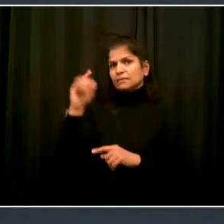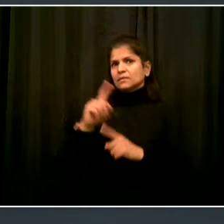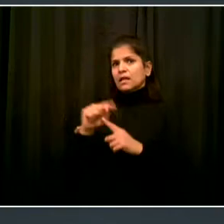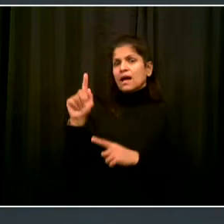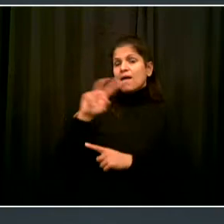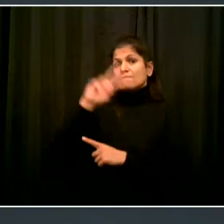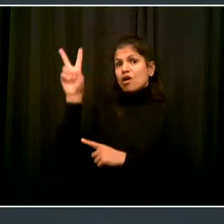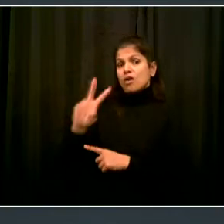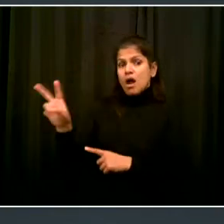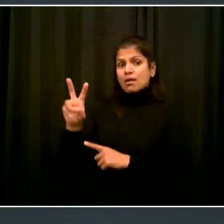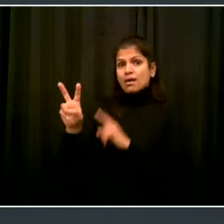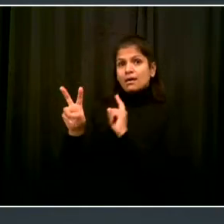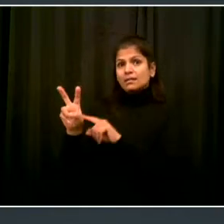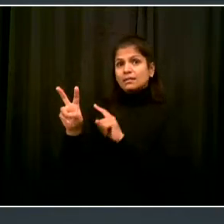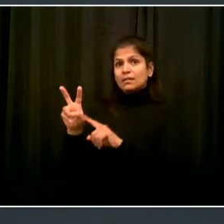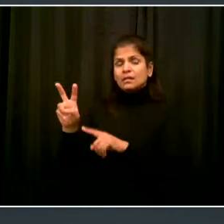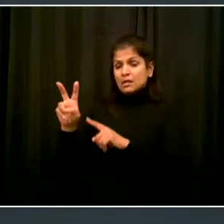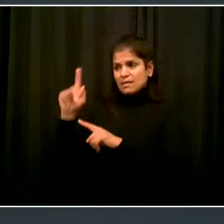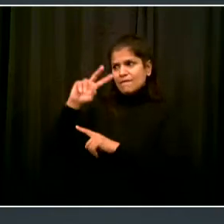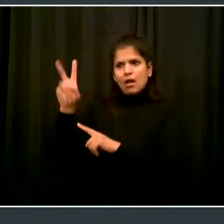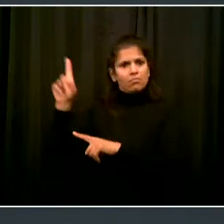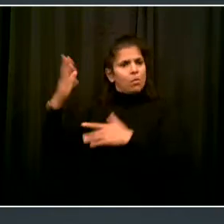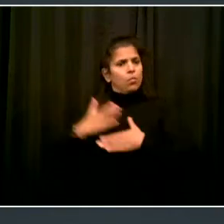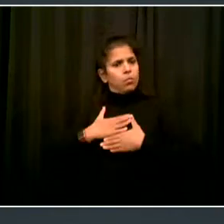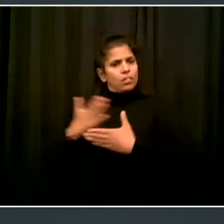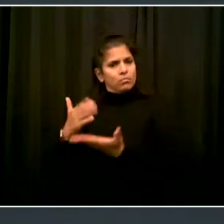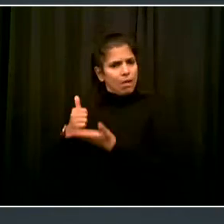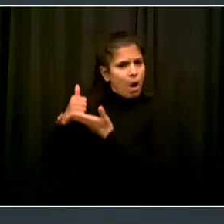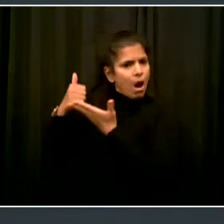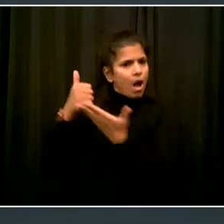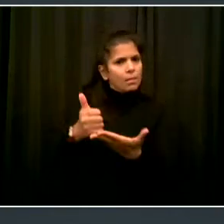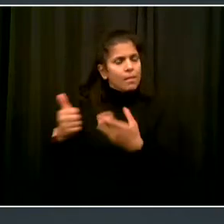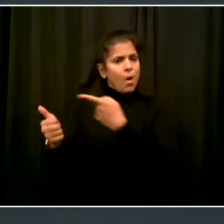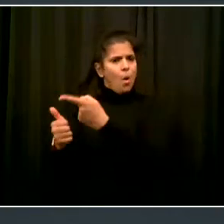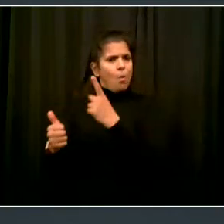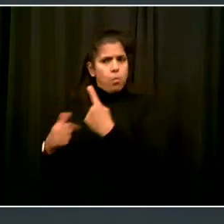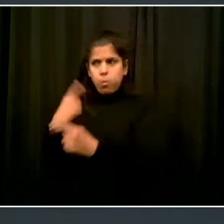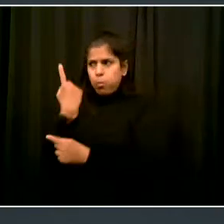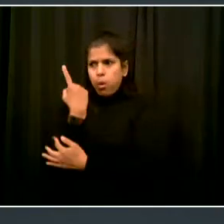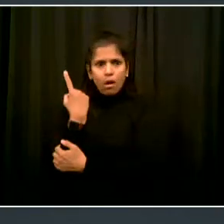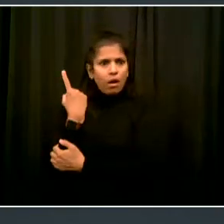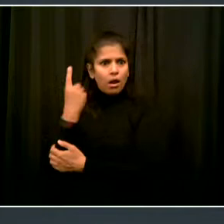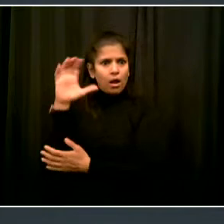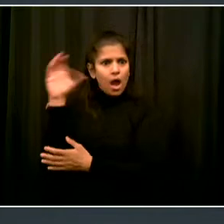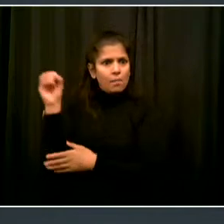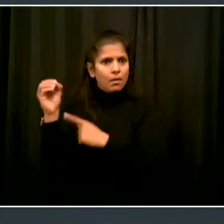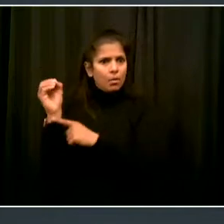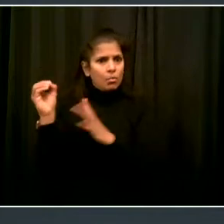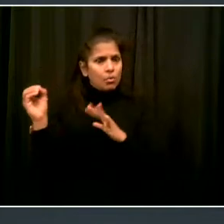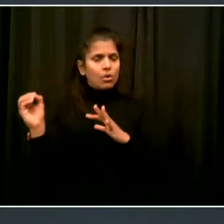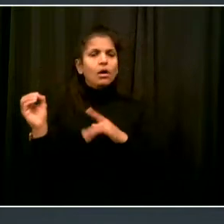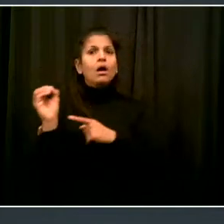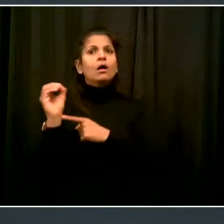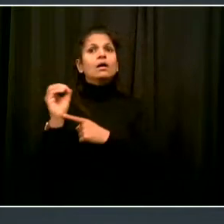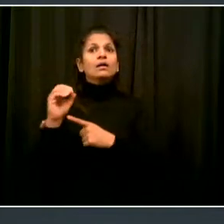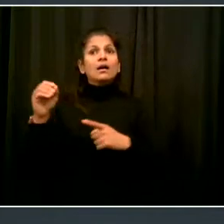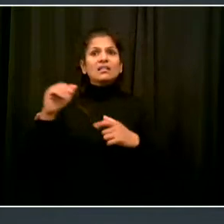CCTOS COMPETITION IN AREAS WHERE ONLY ONE PROVIDER EXISTS. WHEN THERE'S A